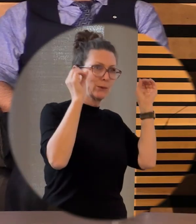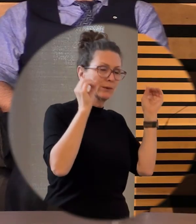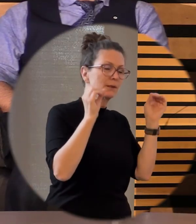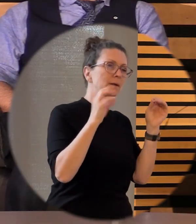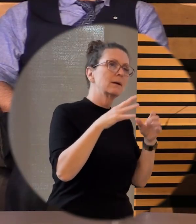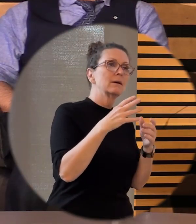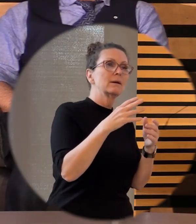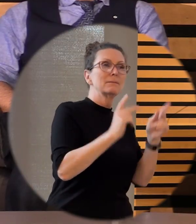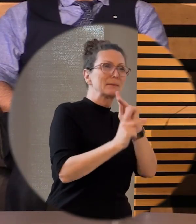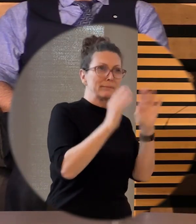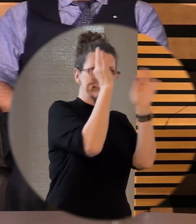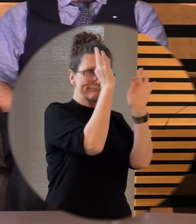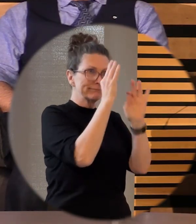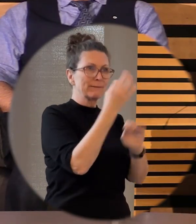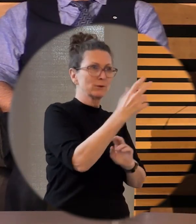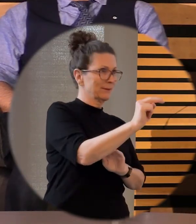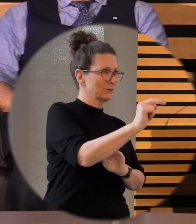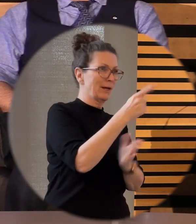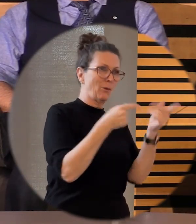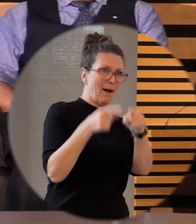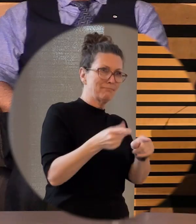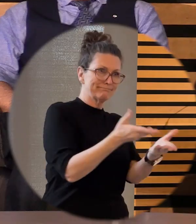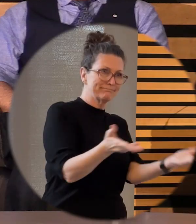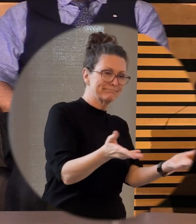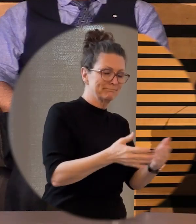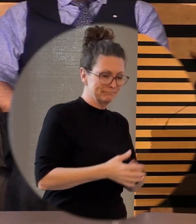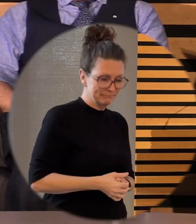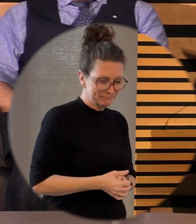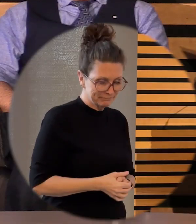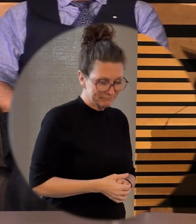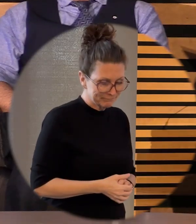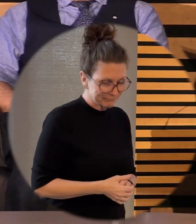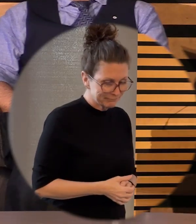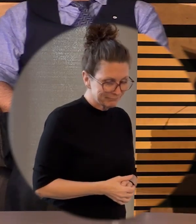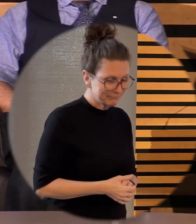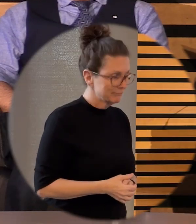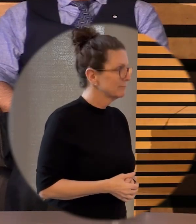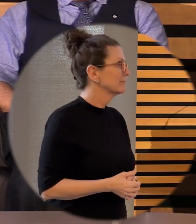about, you know, First Nations communities and what happens there. Um you know, um many things